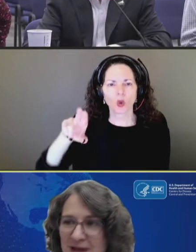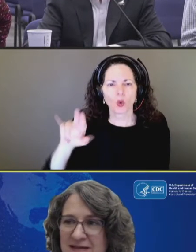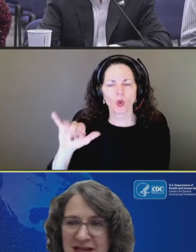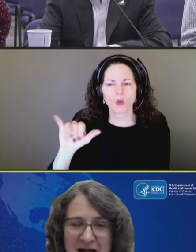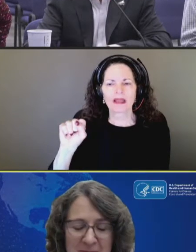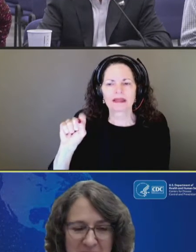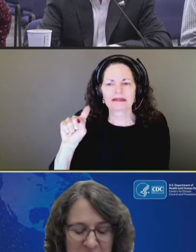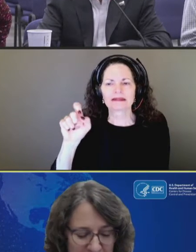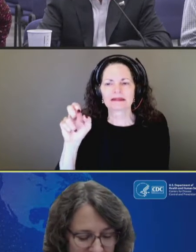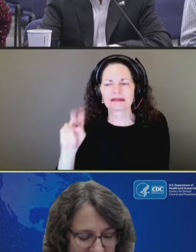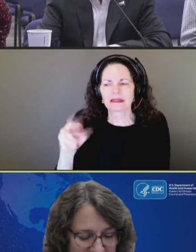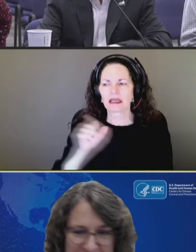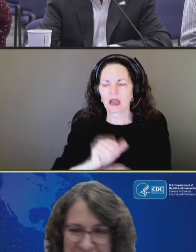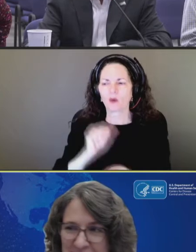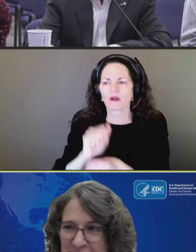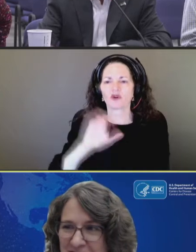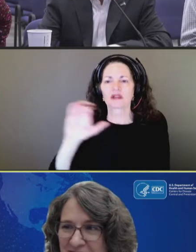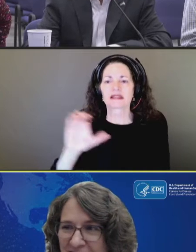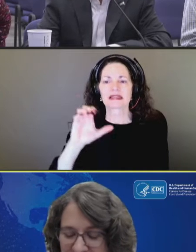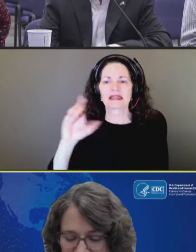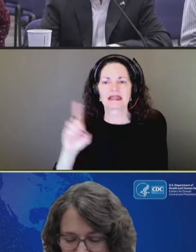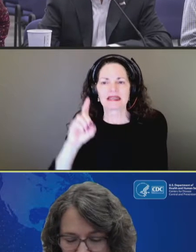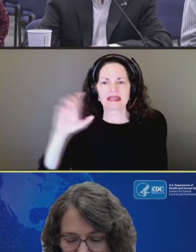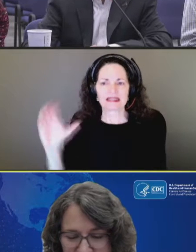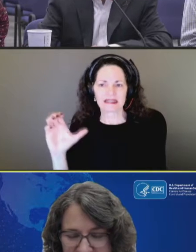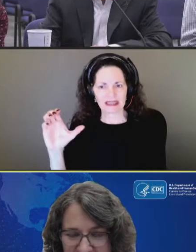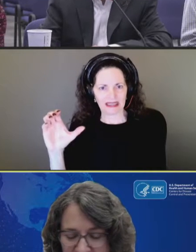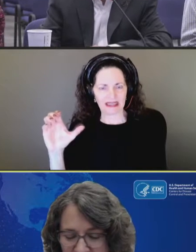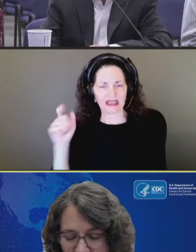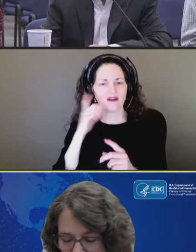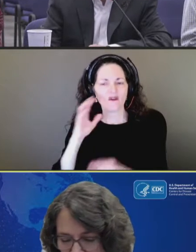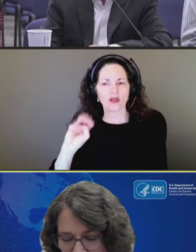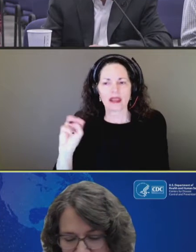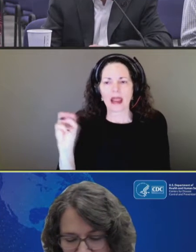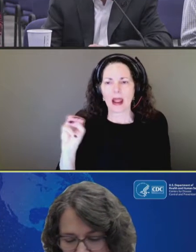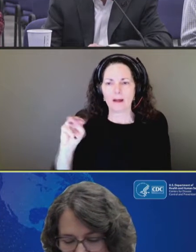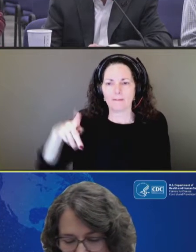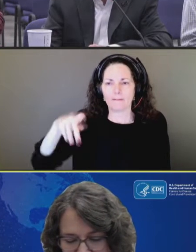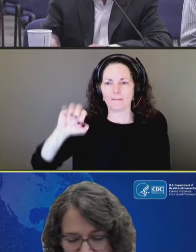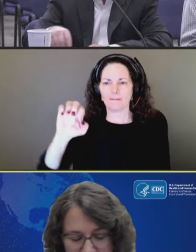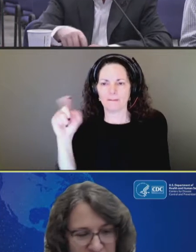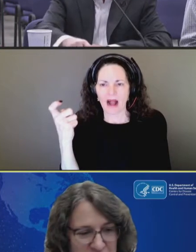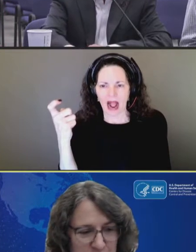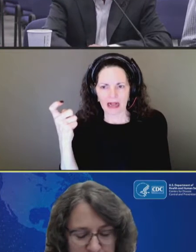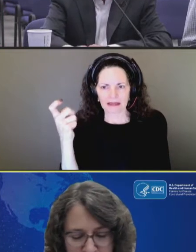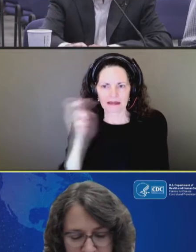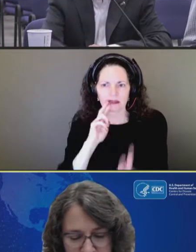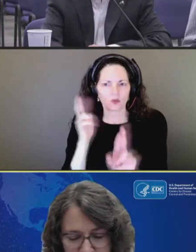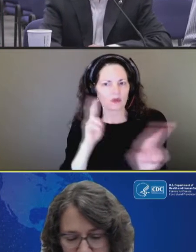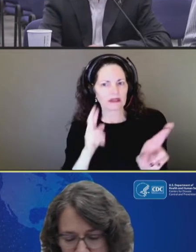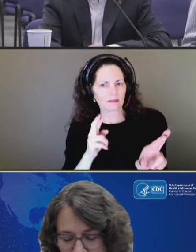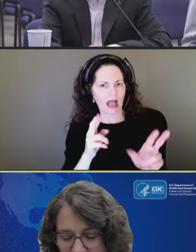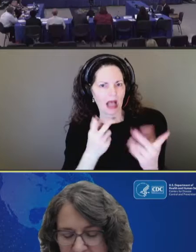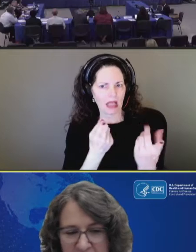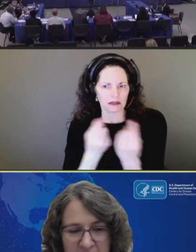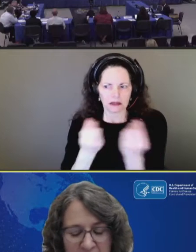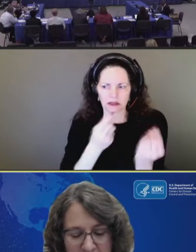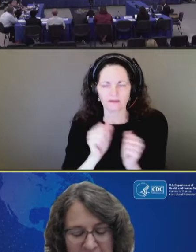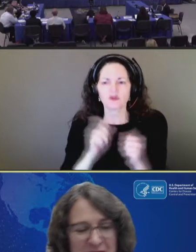Response, and I'm really pleased to be invited to speak with you today. Let's go to slide number 2.